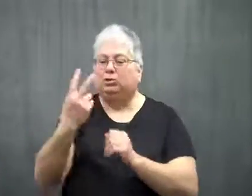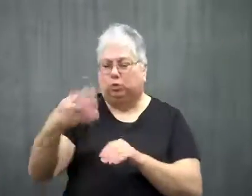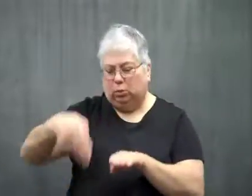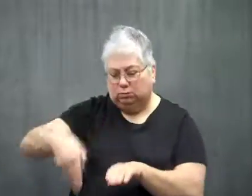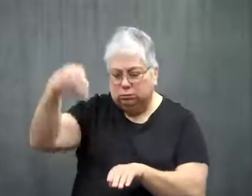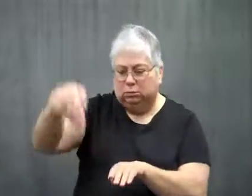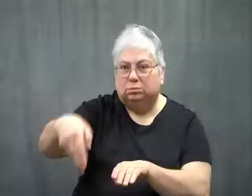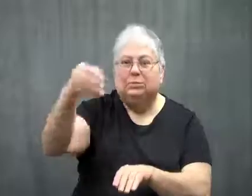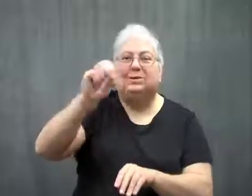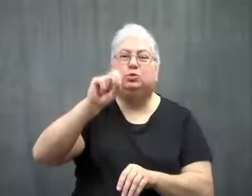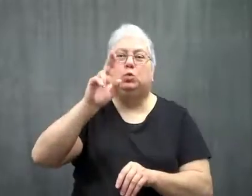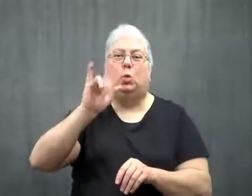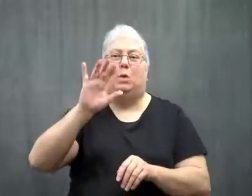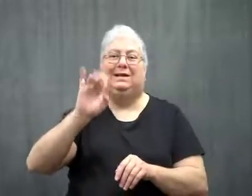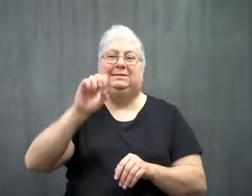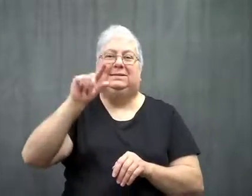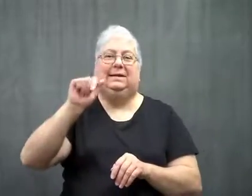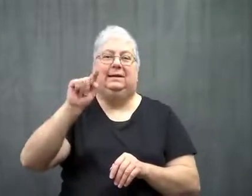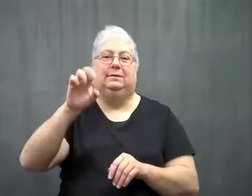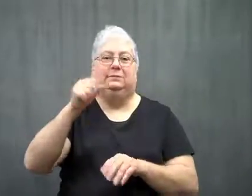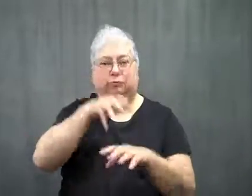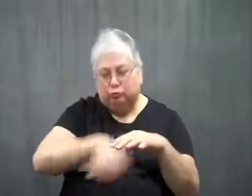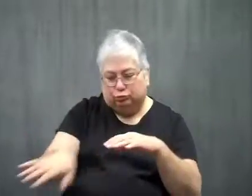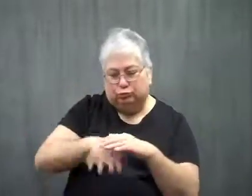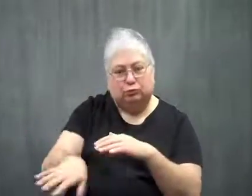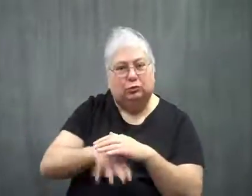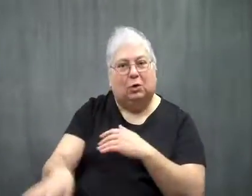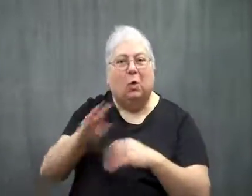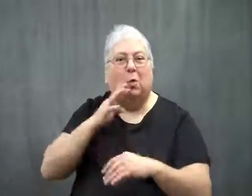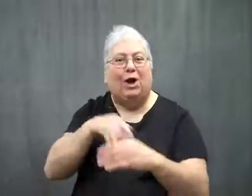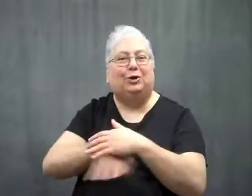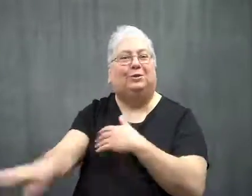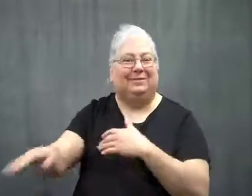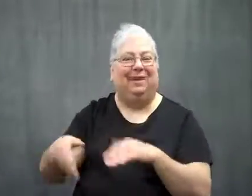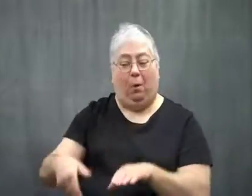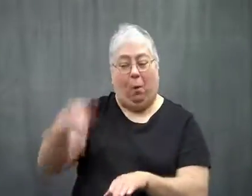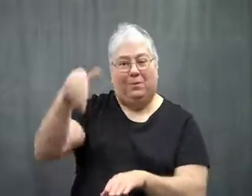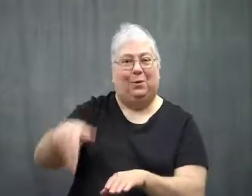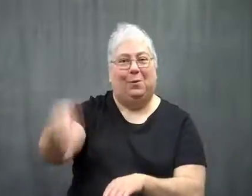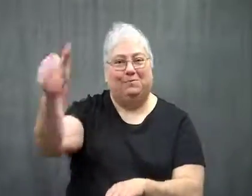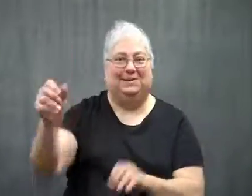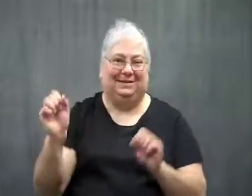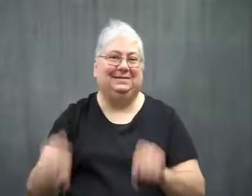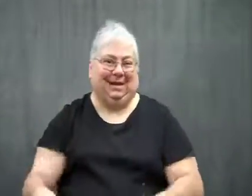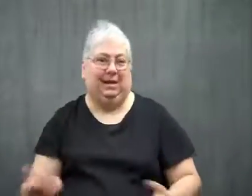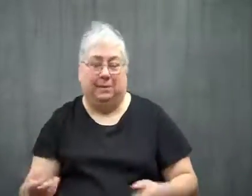There are two sluice gates to allow water to flow underneath.